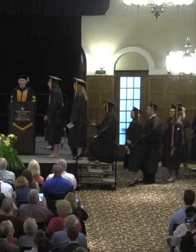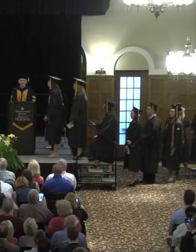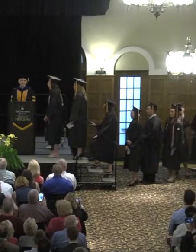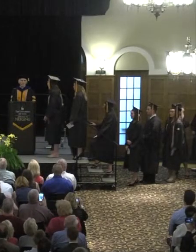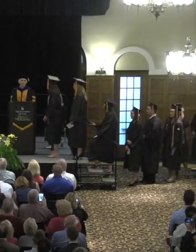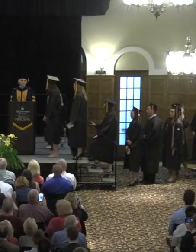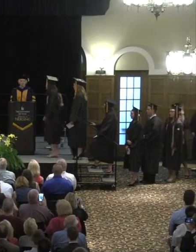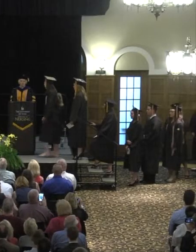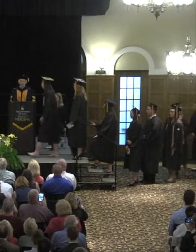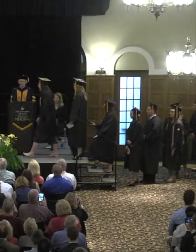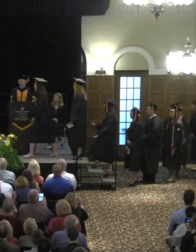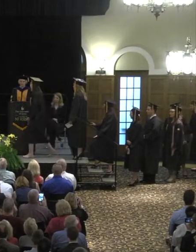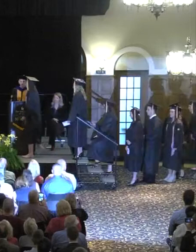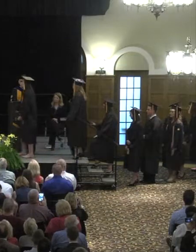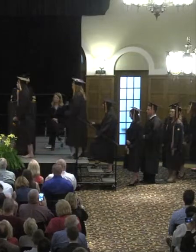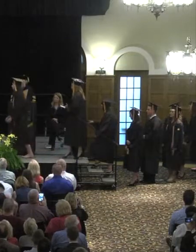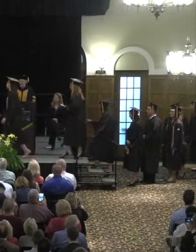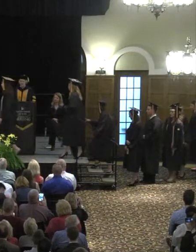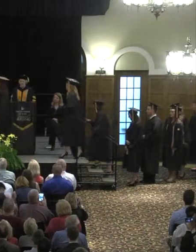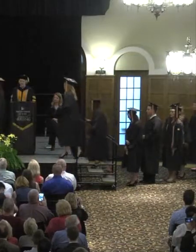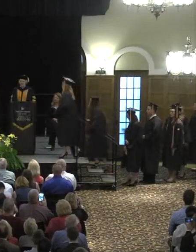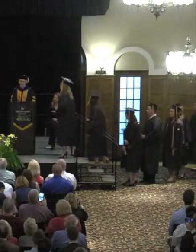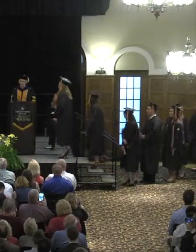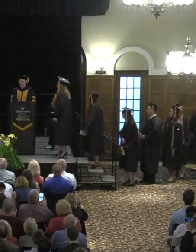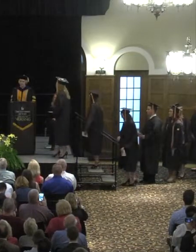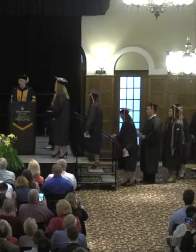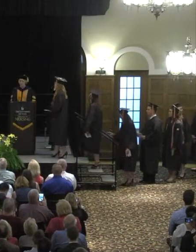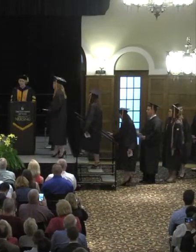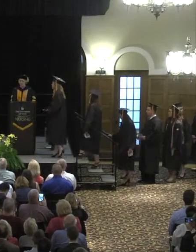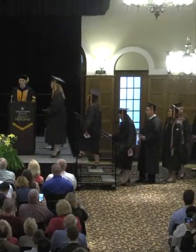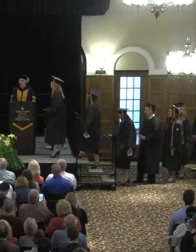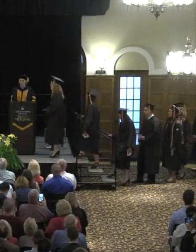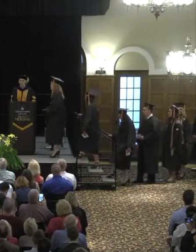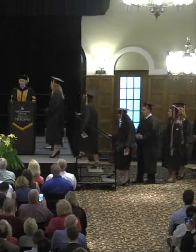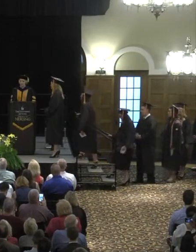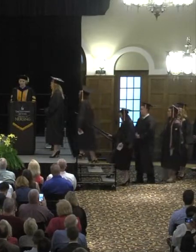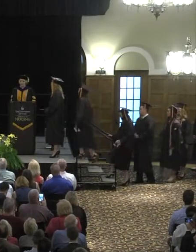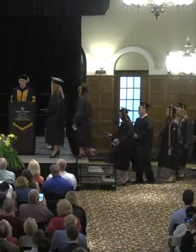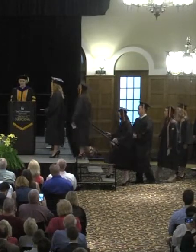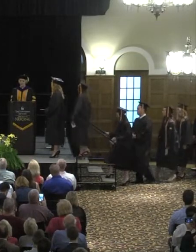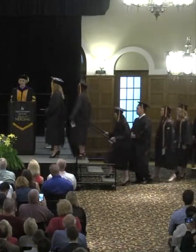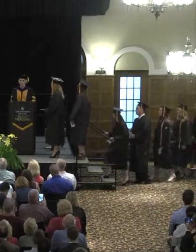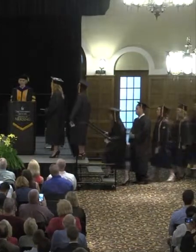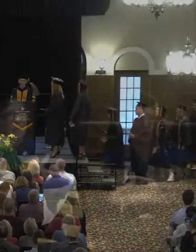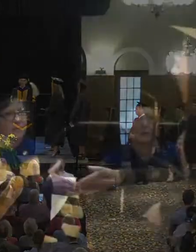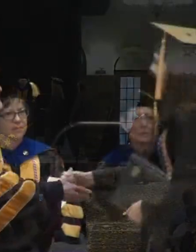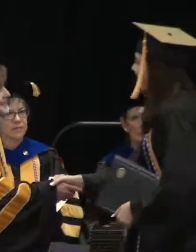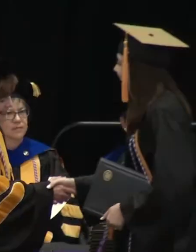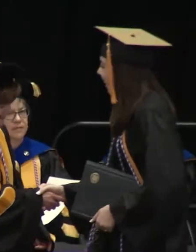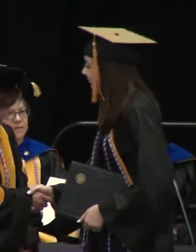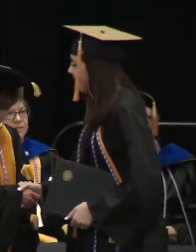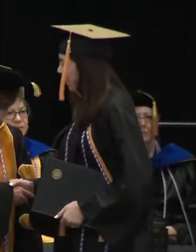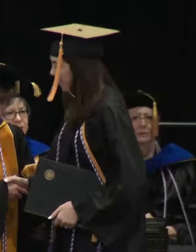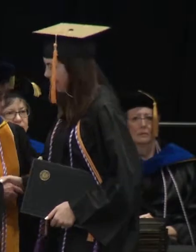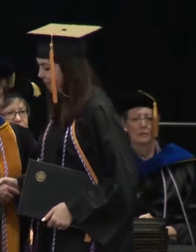Kelsey McKeag, BSN, Bachelor of Science in Nursing with Honors.